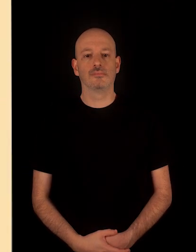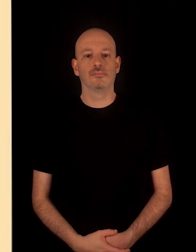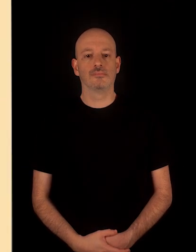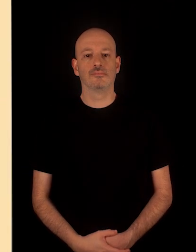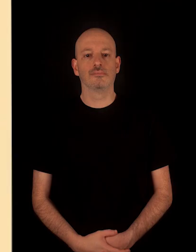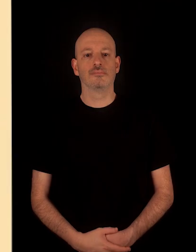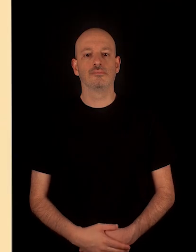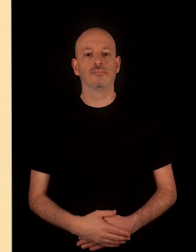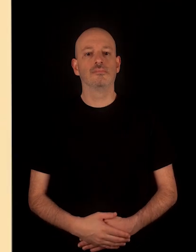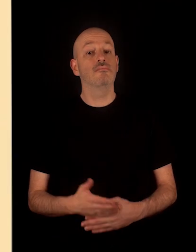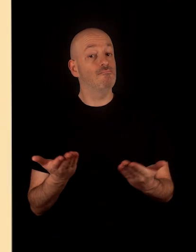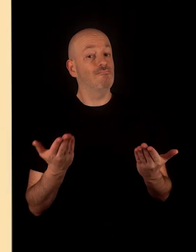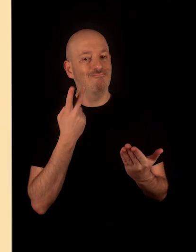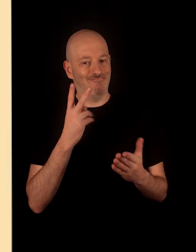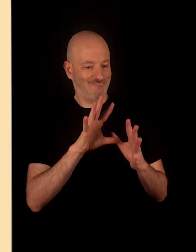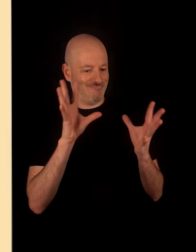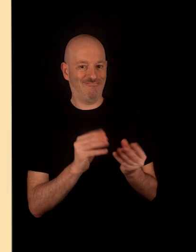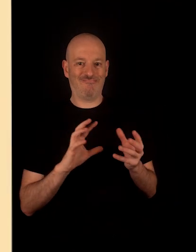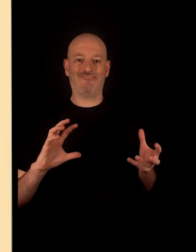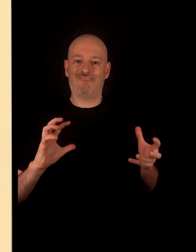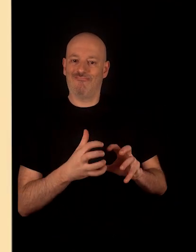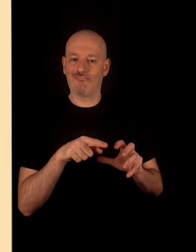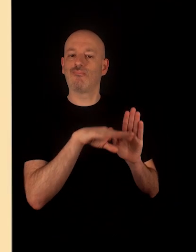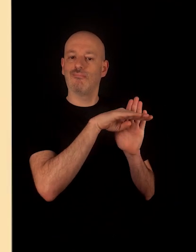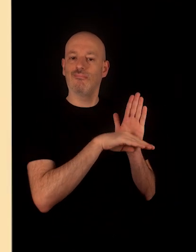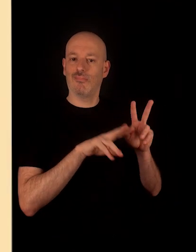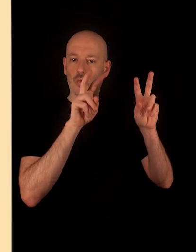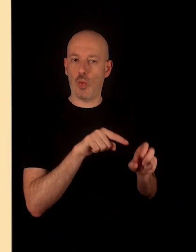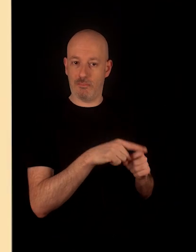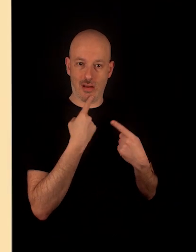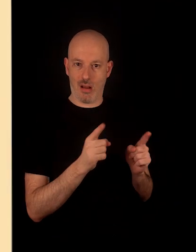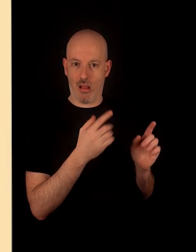It is funded by the European Union and implemented by the Goethe-Institut.